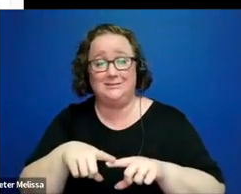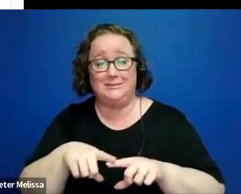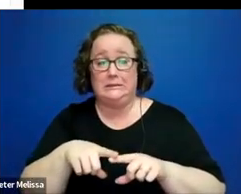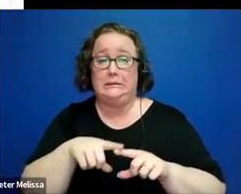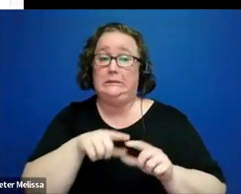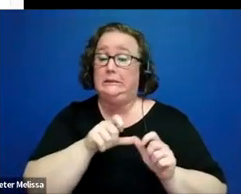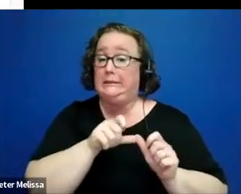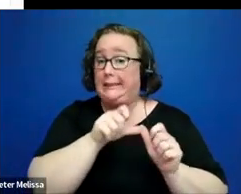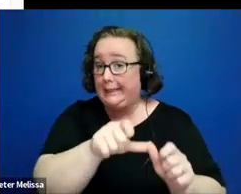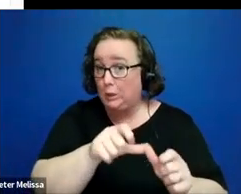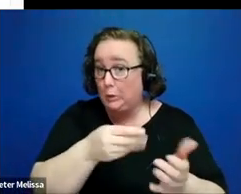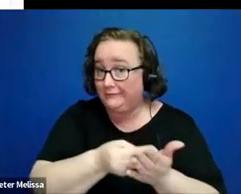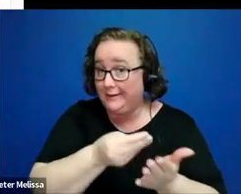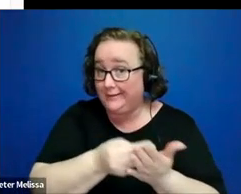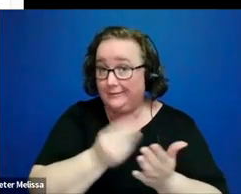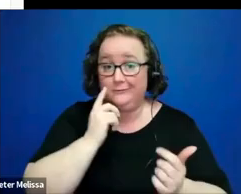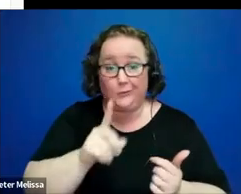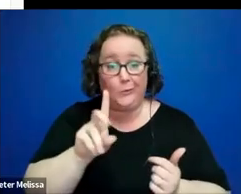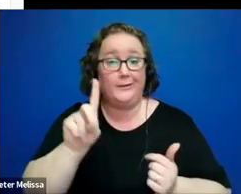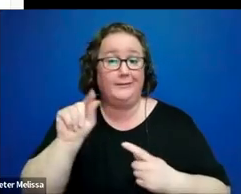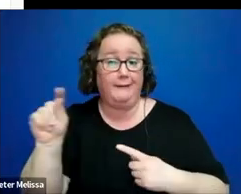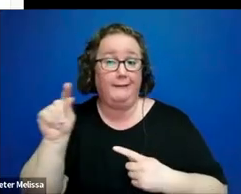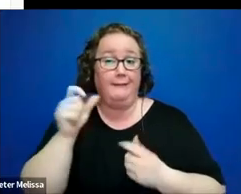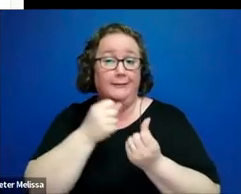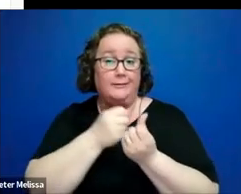funding for data infrastructure and availability